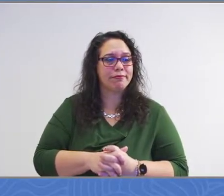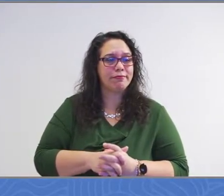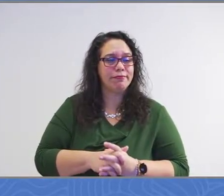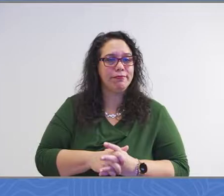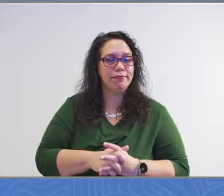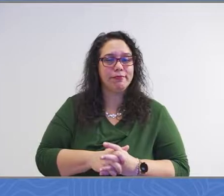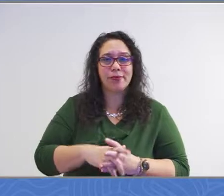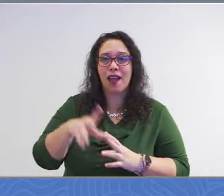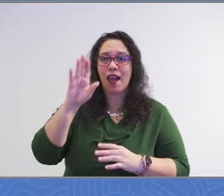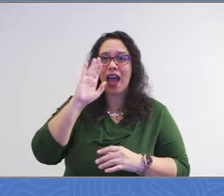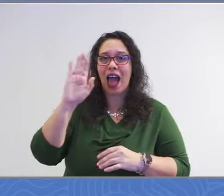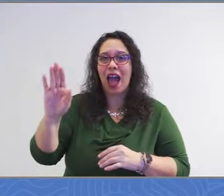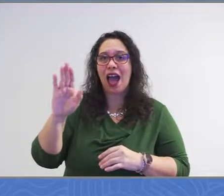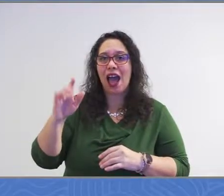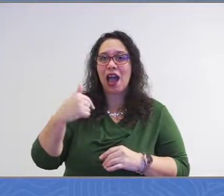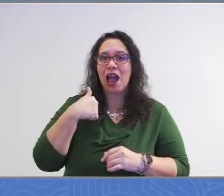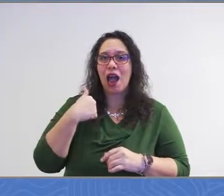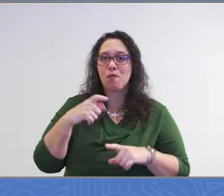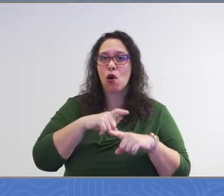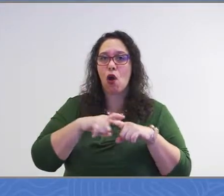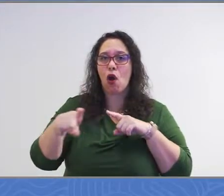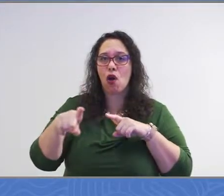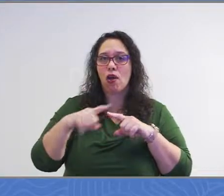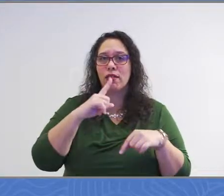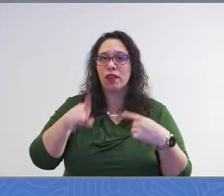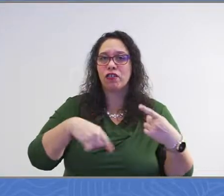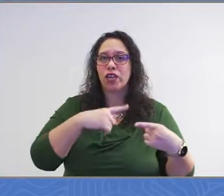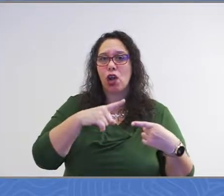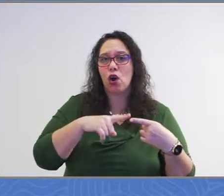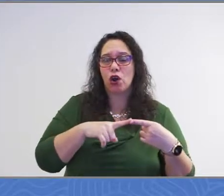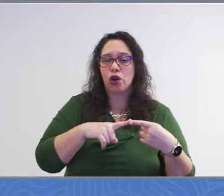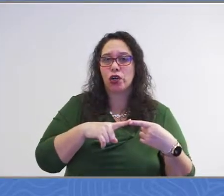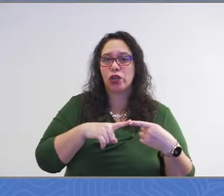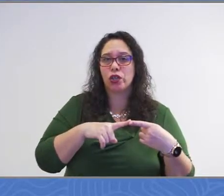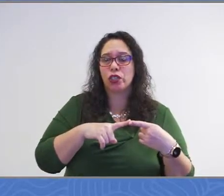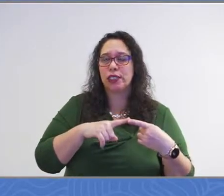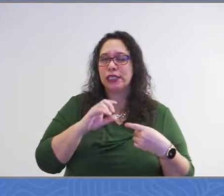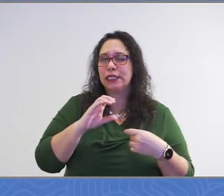Hi, I am calling in regards to the CCT program